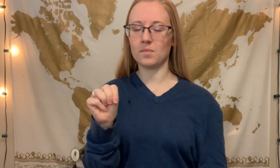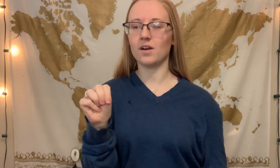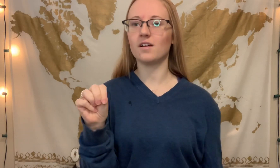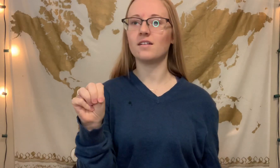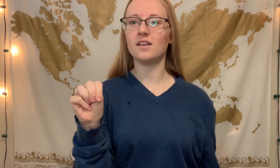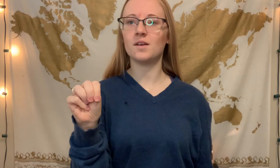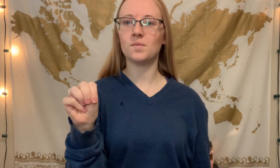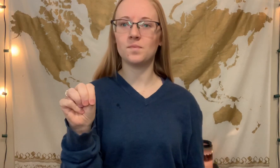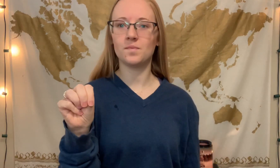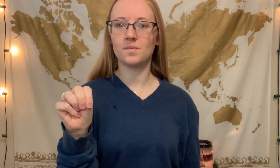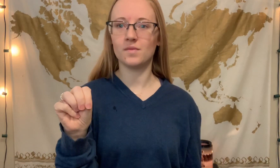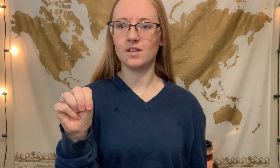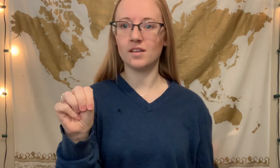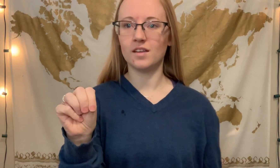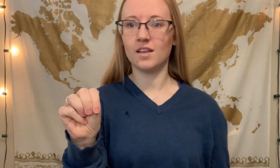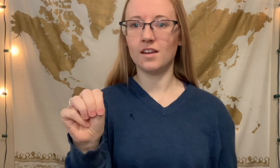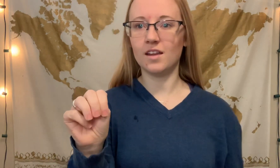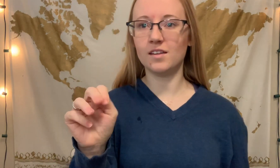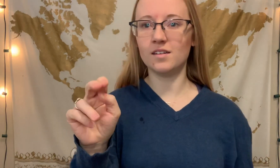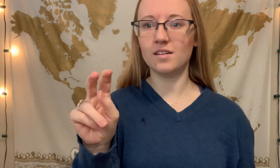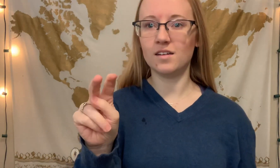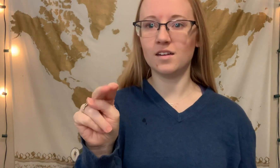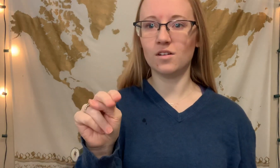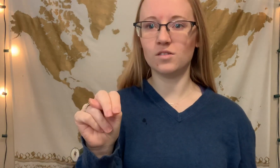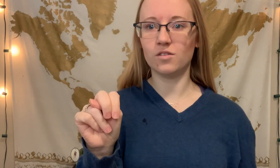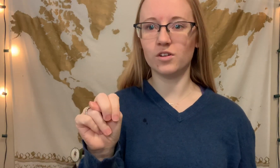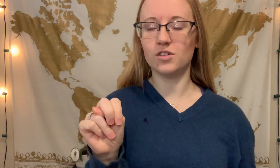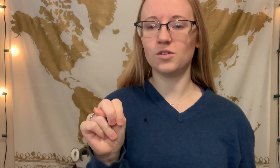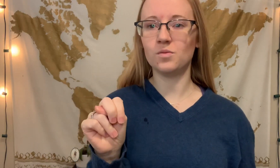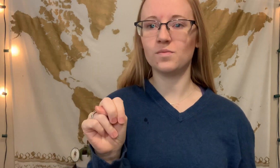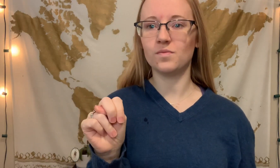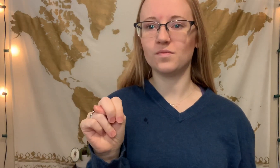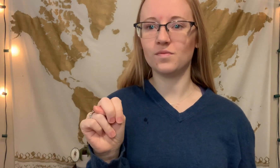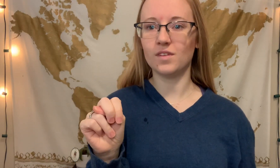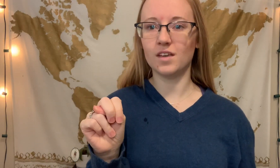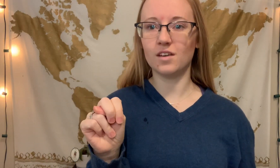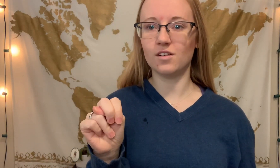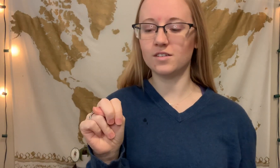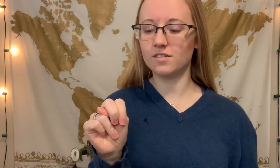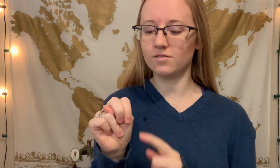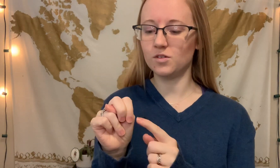M. N, it goes over to Mike in cursive two